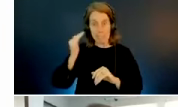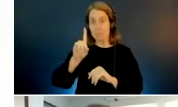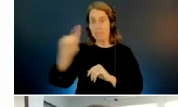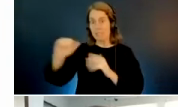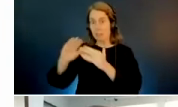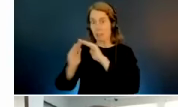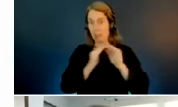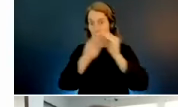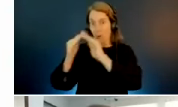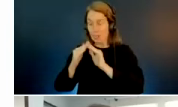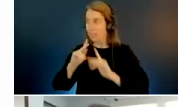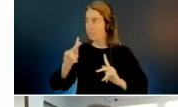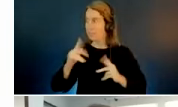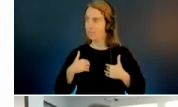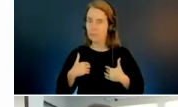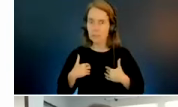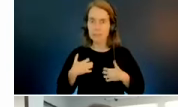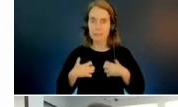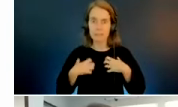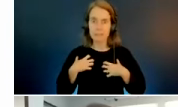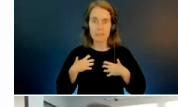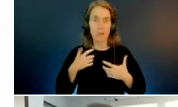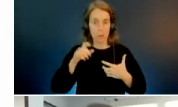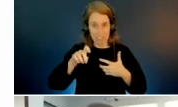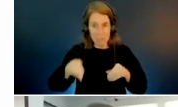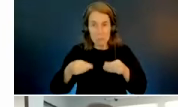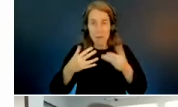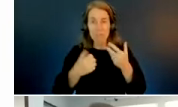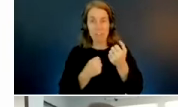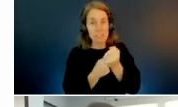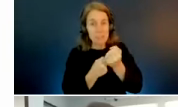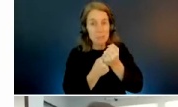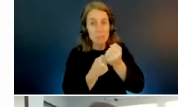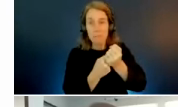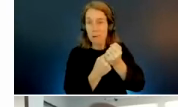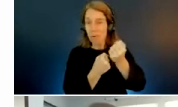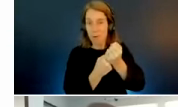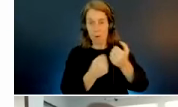need to provide some support for folks who wanted to go vote let them know what their options were